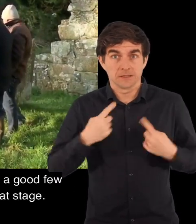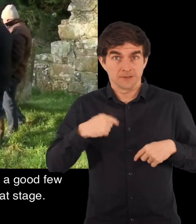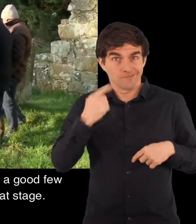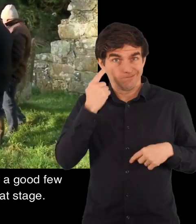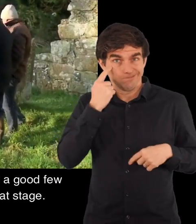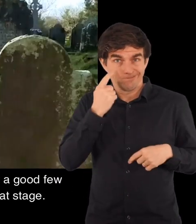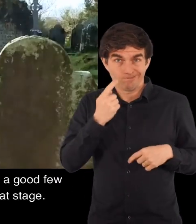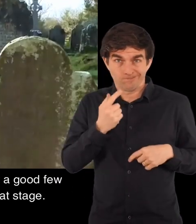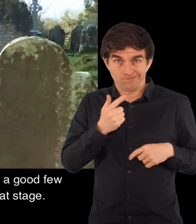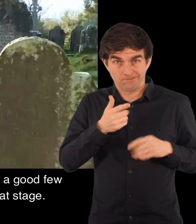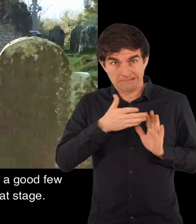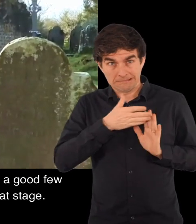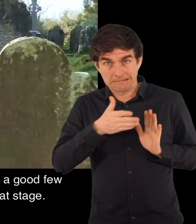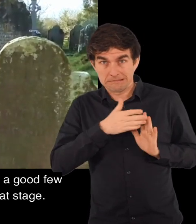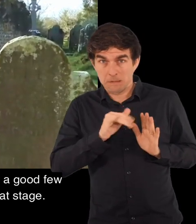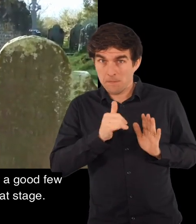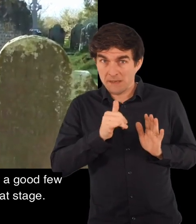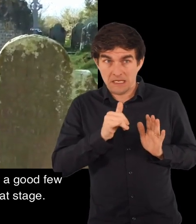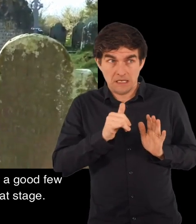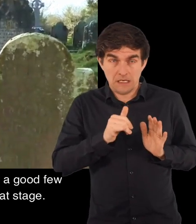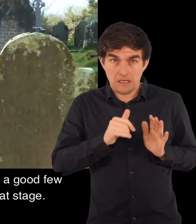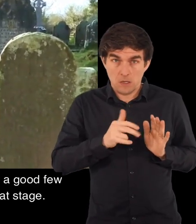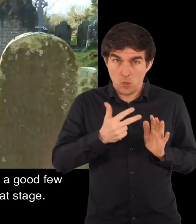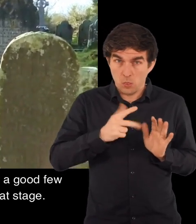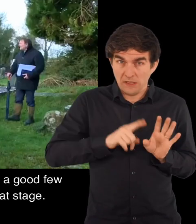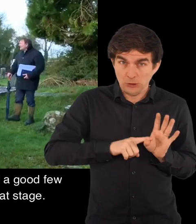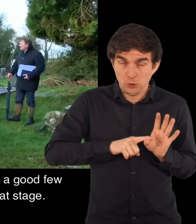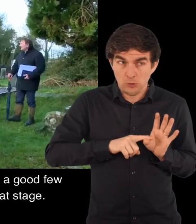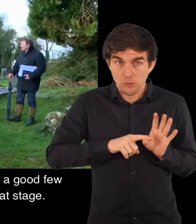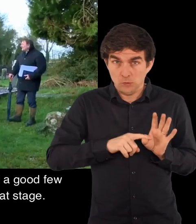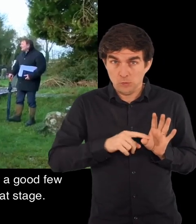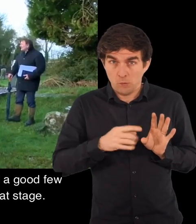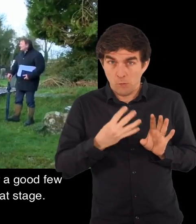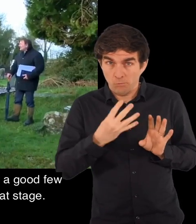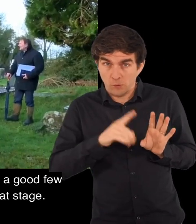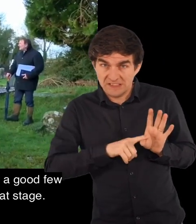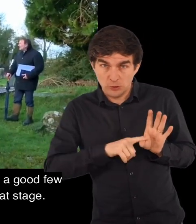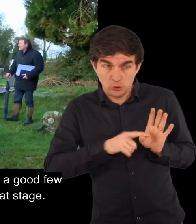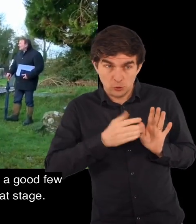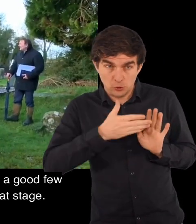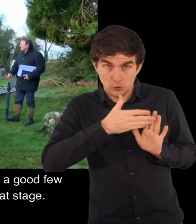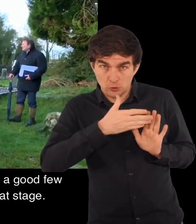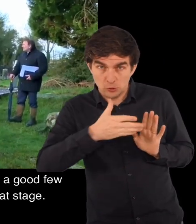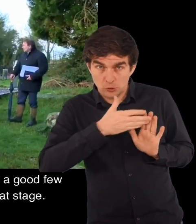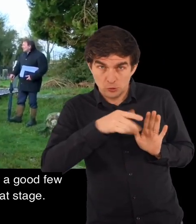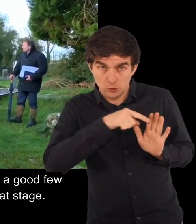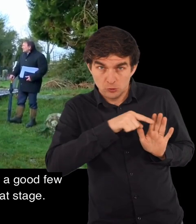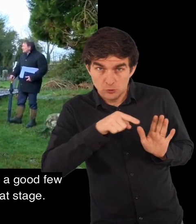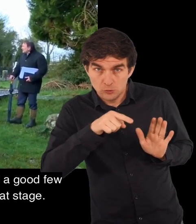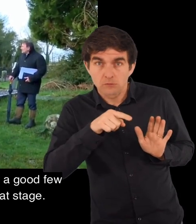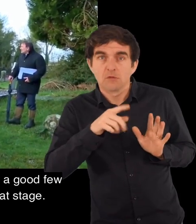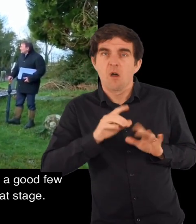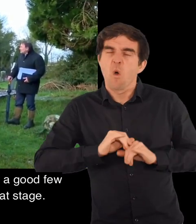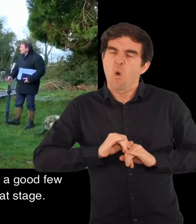to believe that they were there for a good few years, three or four years at that stage.